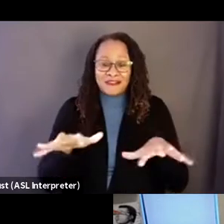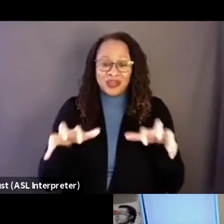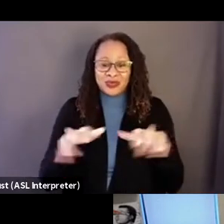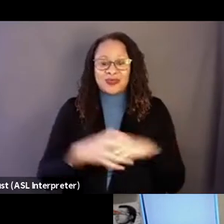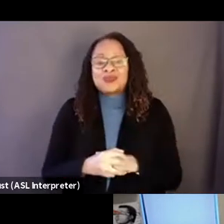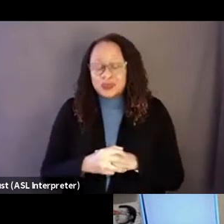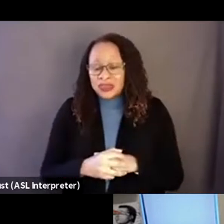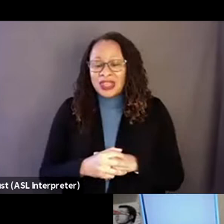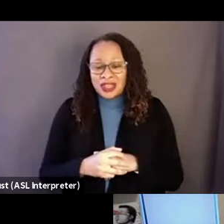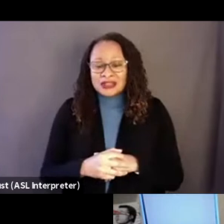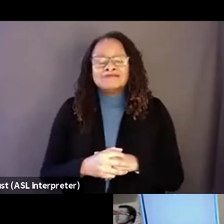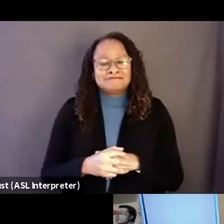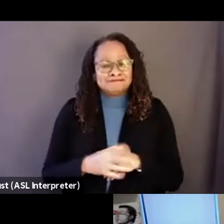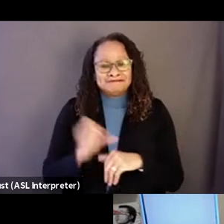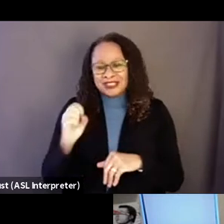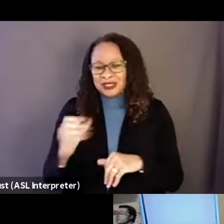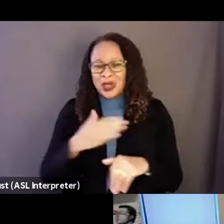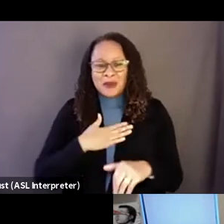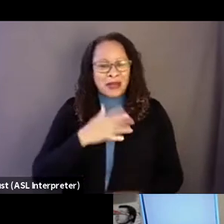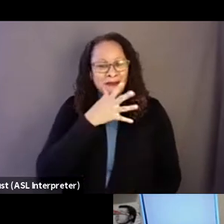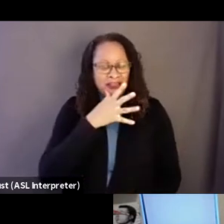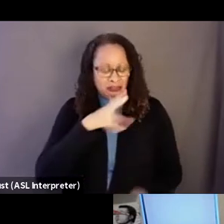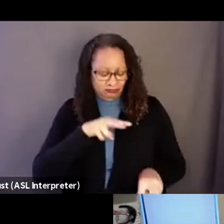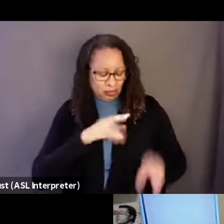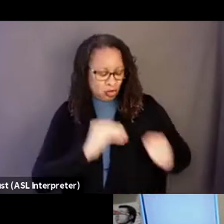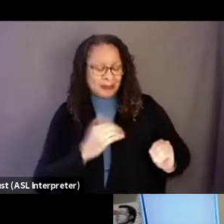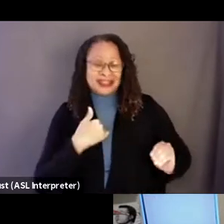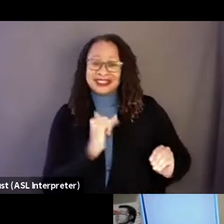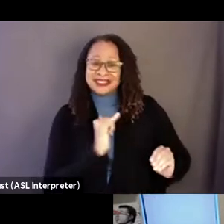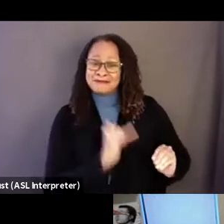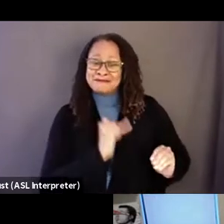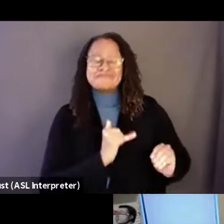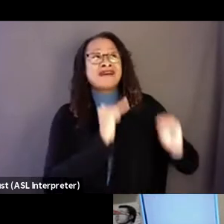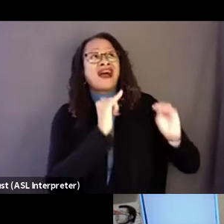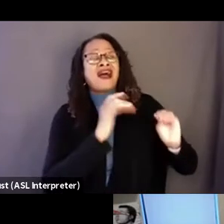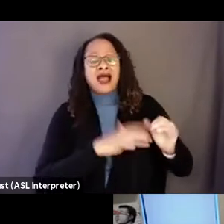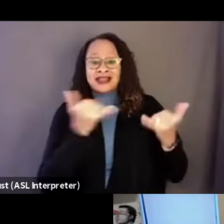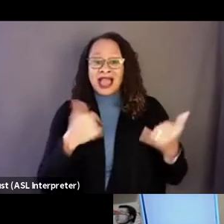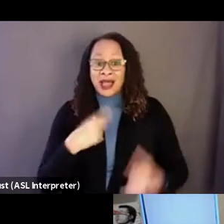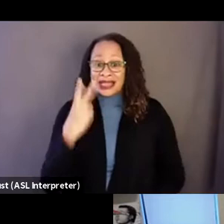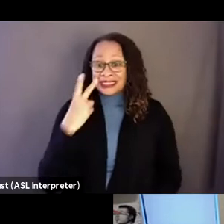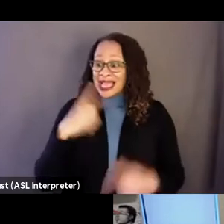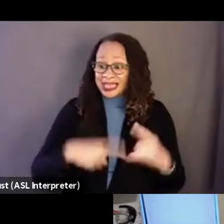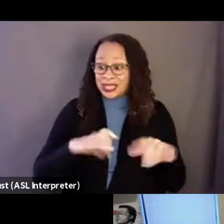So I was just, my mother raised me like that. And now I see that I can't do everything by myself.